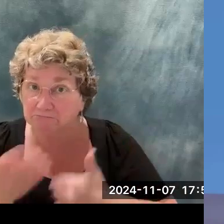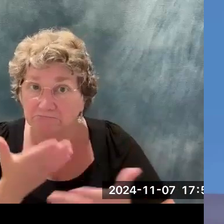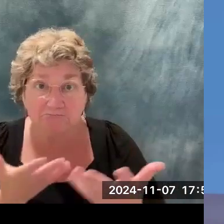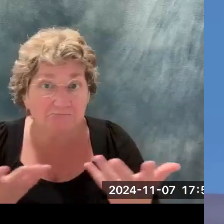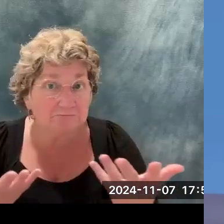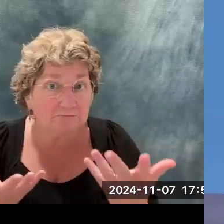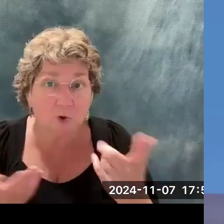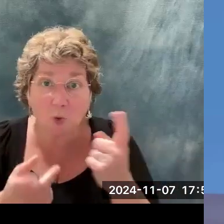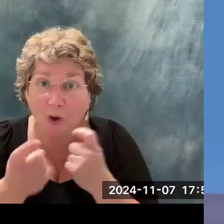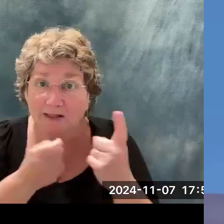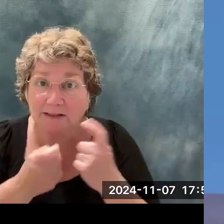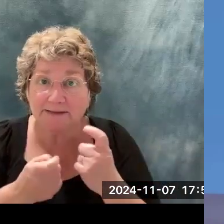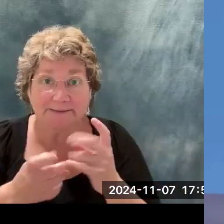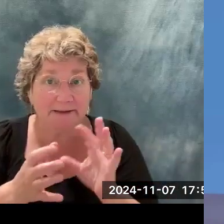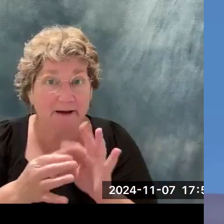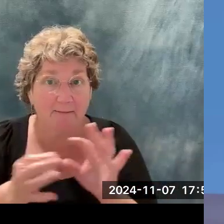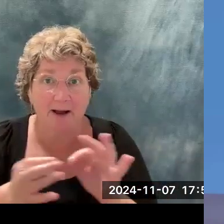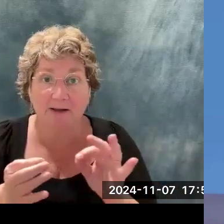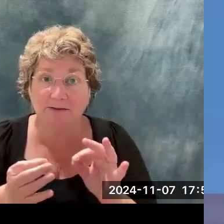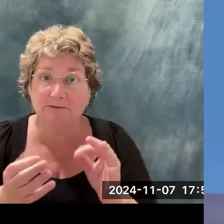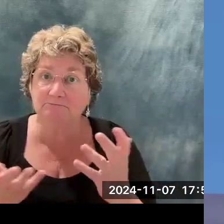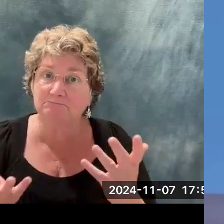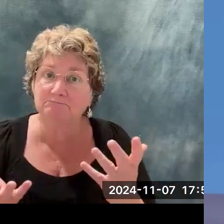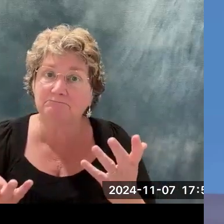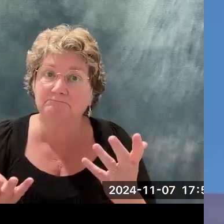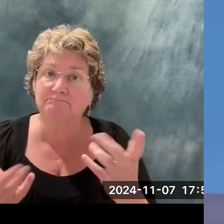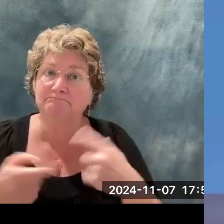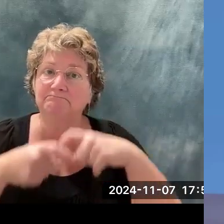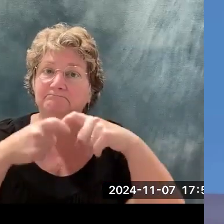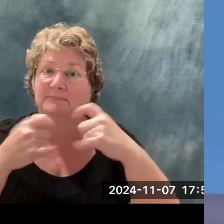So I will kind of stop sharing so that we can